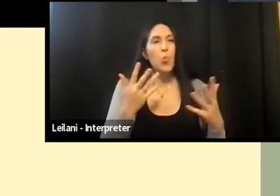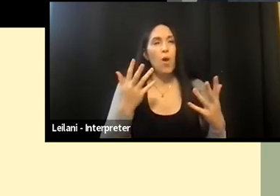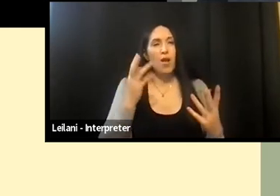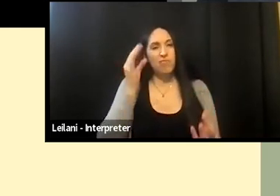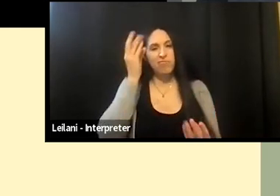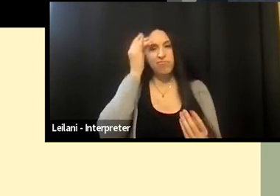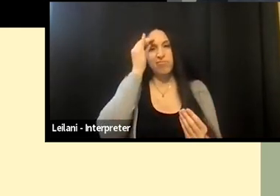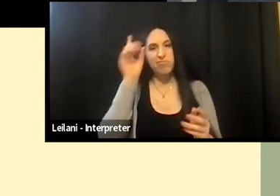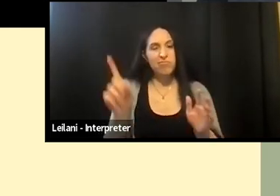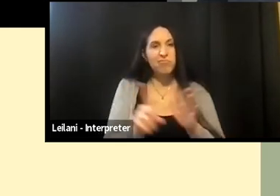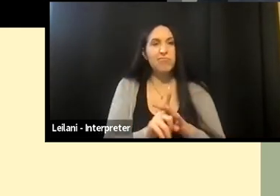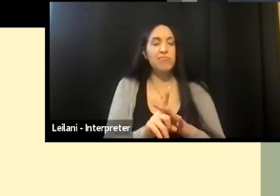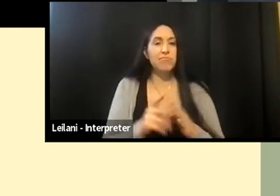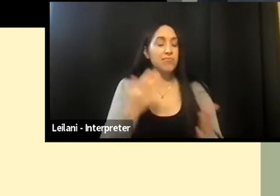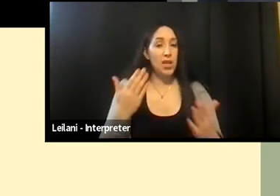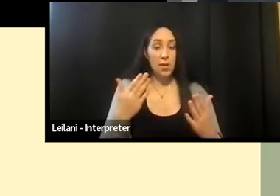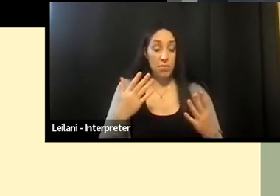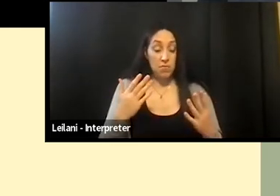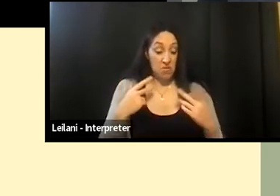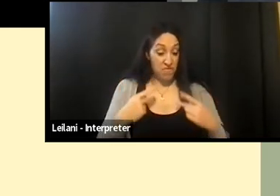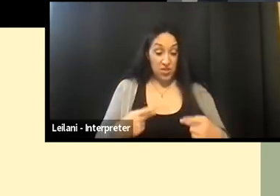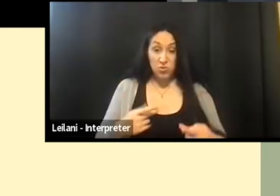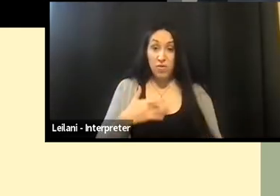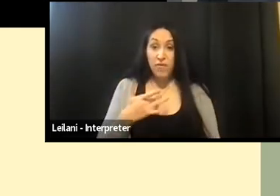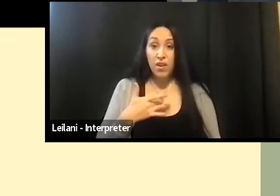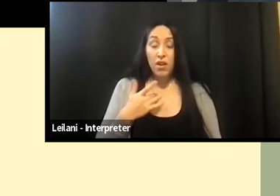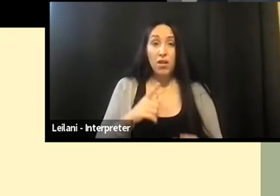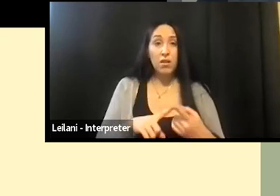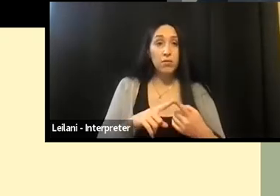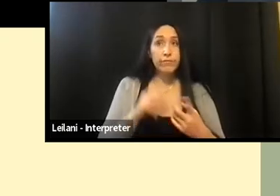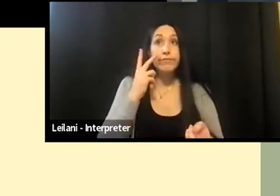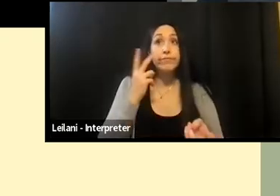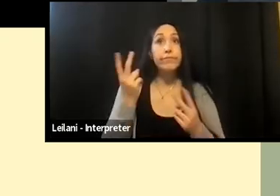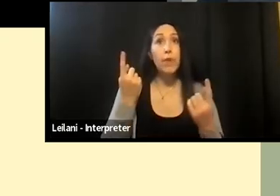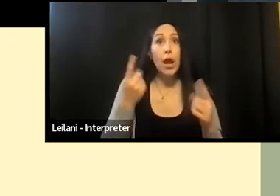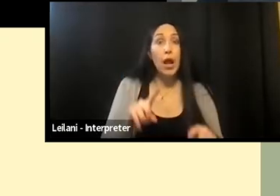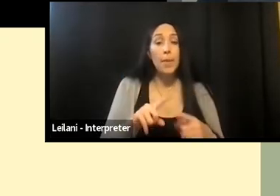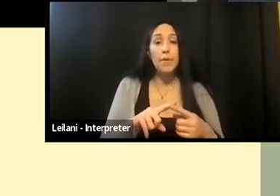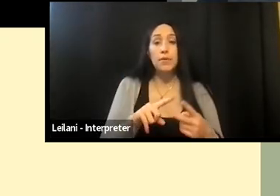It could be a physical sensation, a memory, an emotion, or a thought.